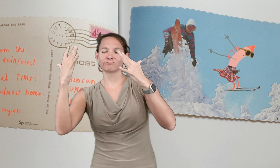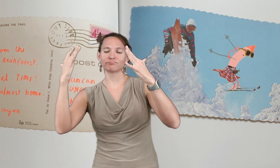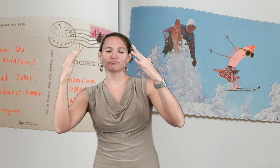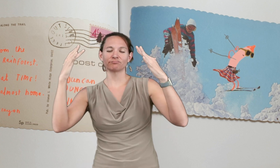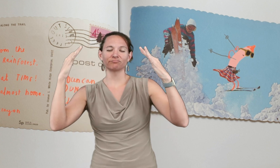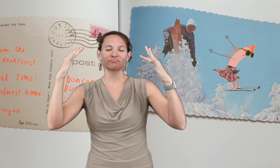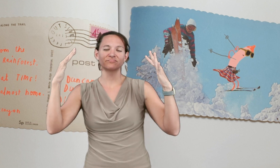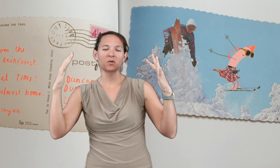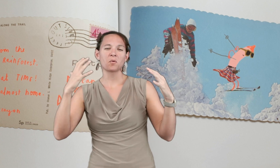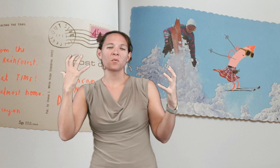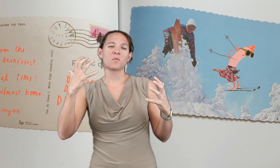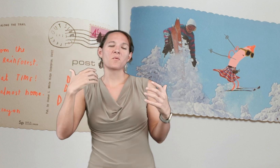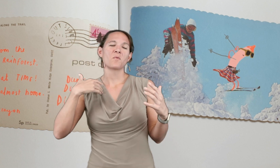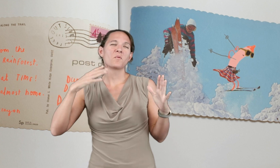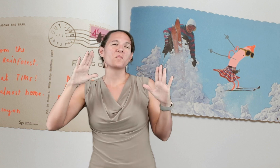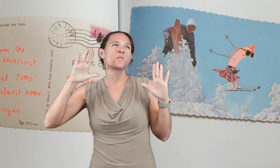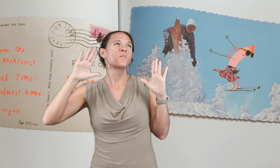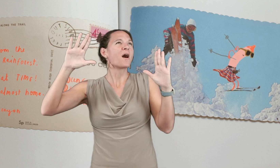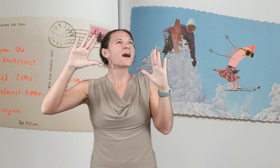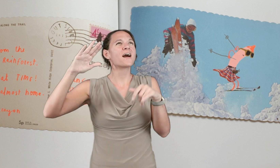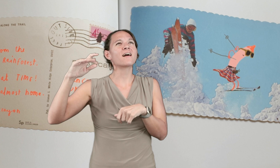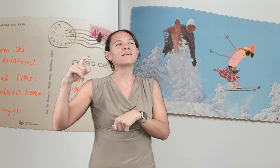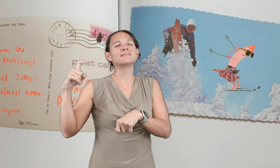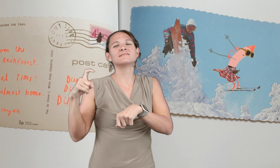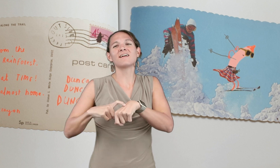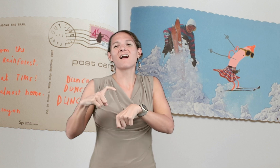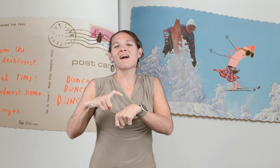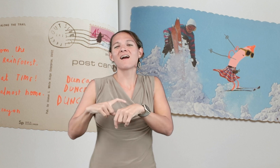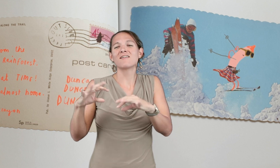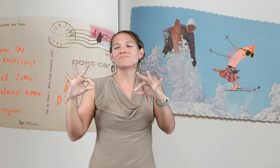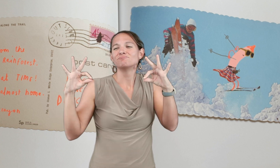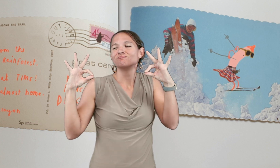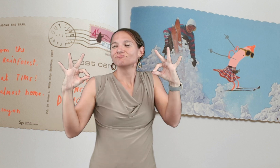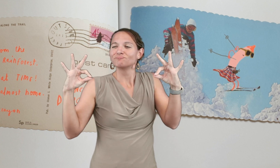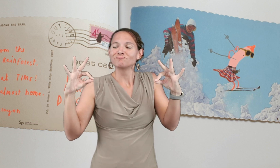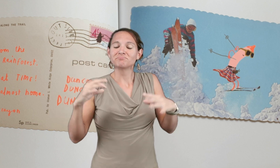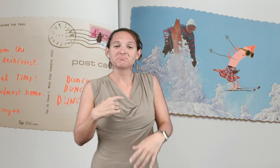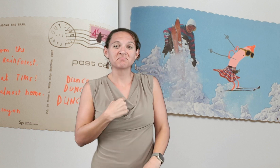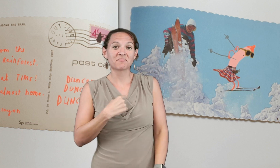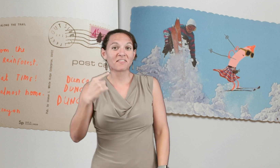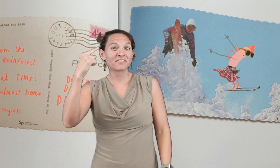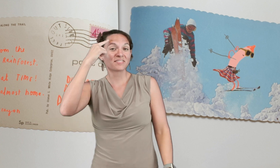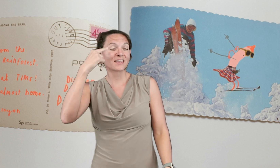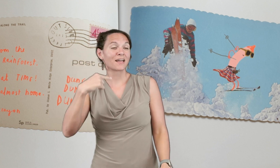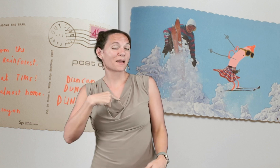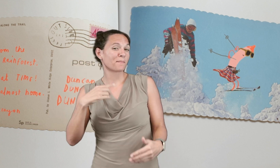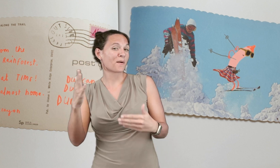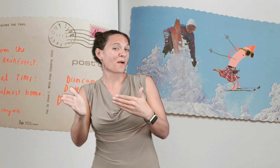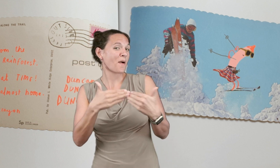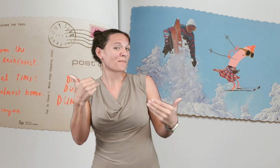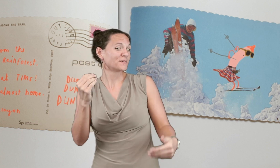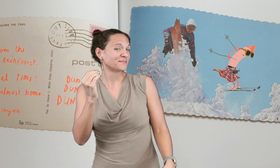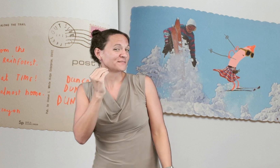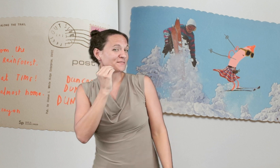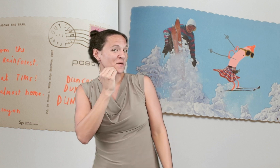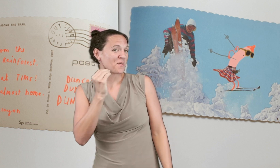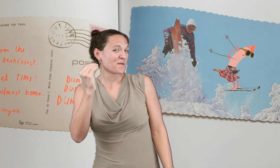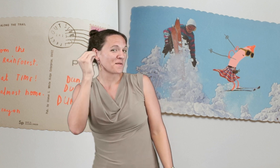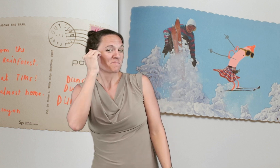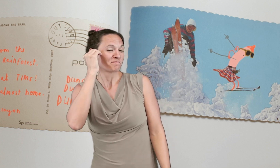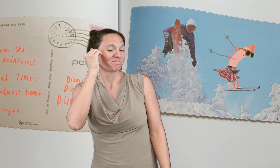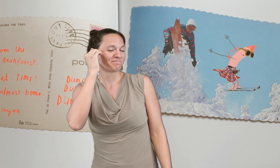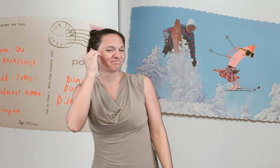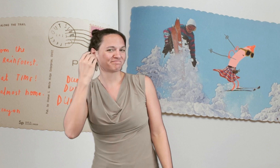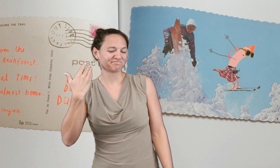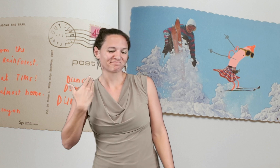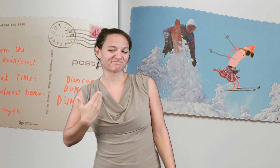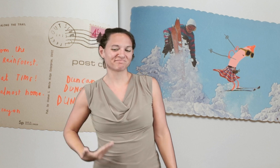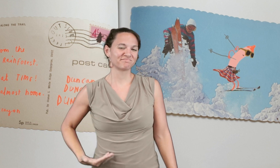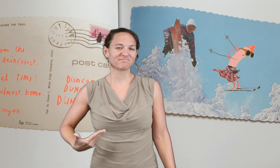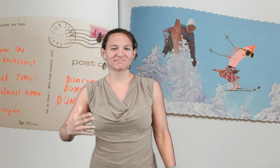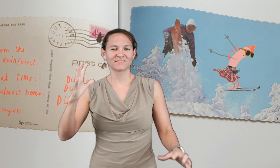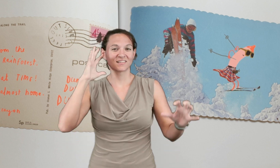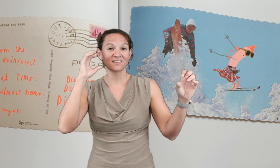Dark and green forest. Wow, Iʻm having a wonderful time! I think Iʻm almost home!